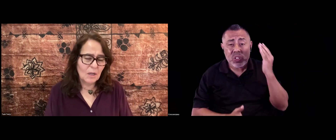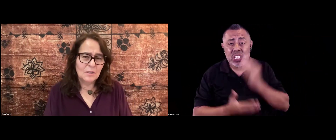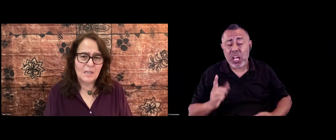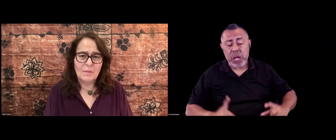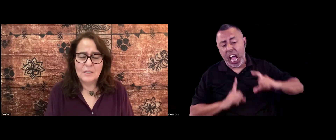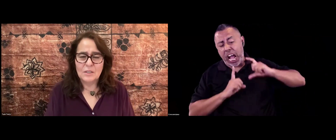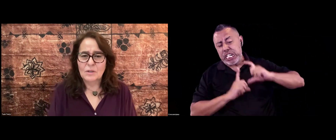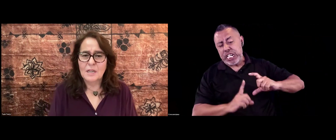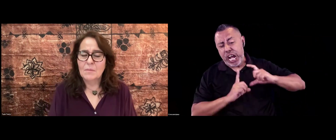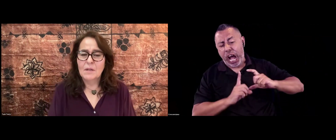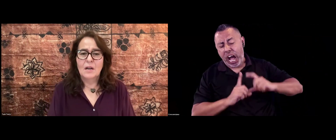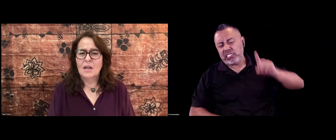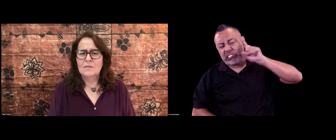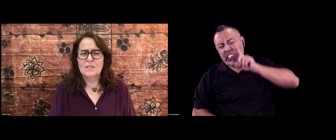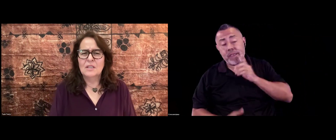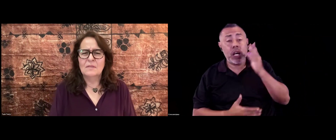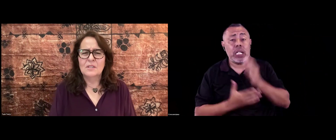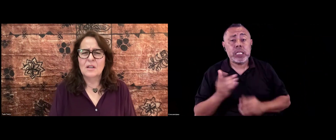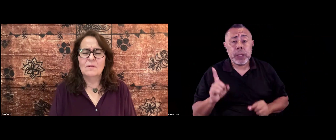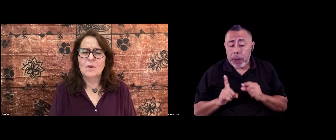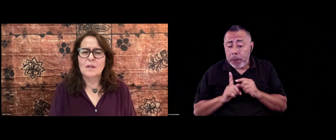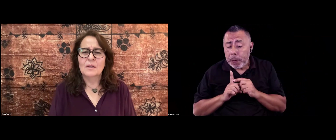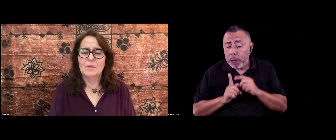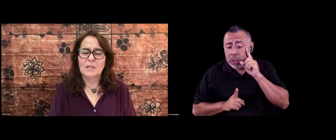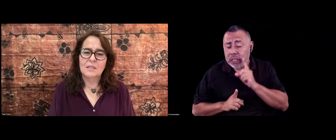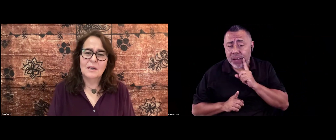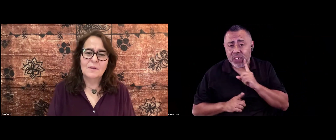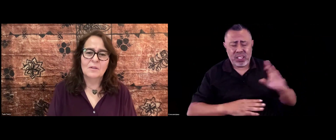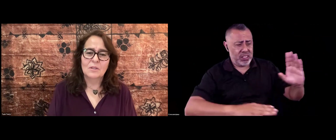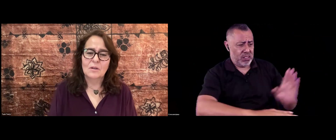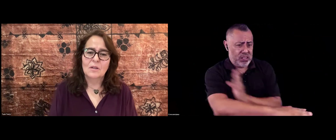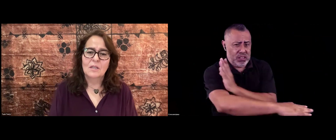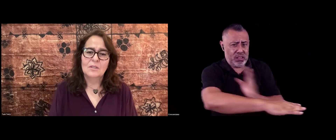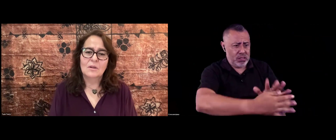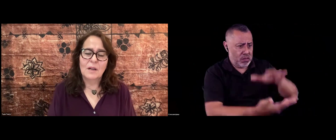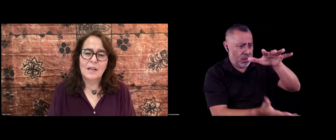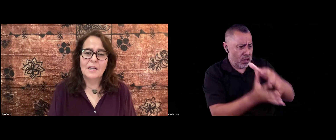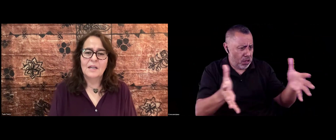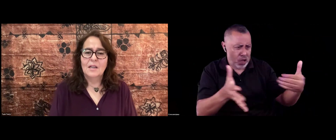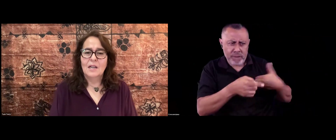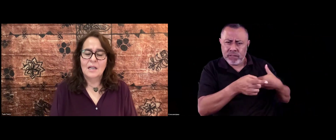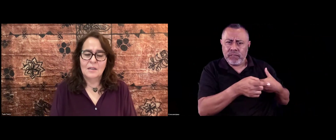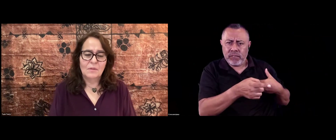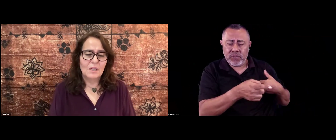The small D mainstream. All of this stuff is all foreign, but in the death culture, it's their way.